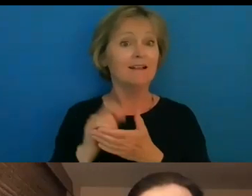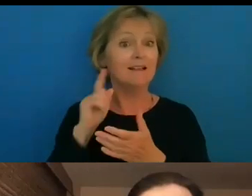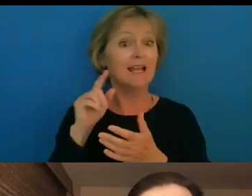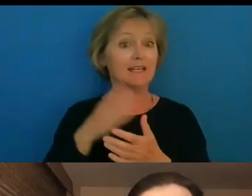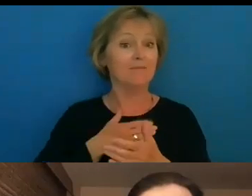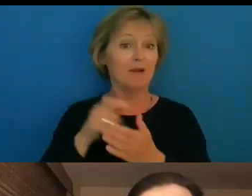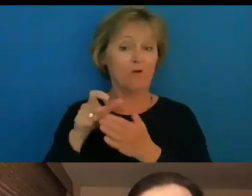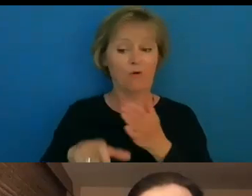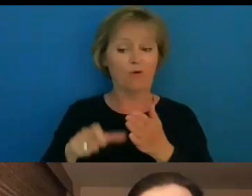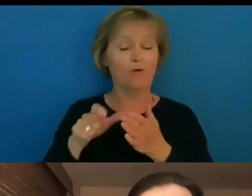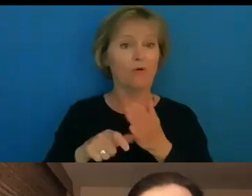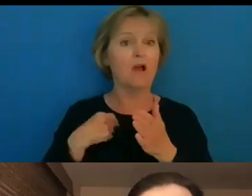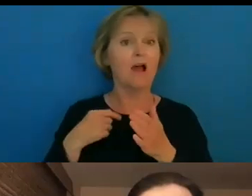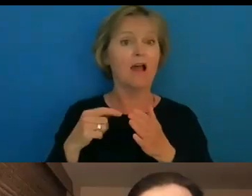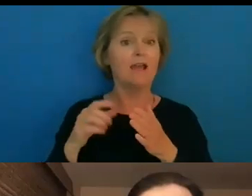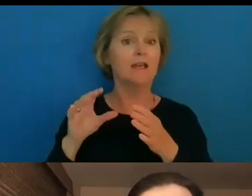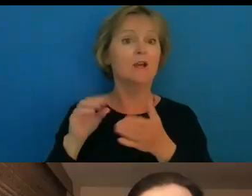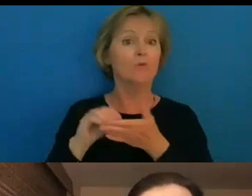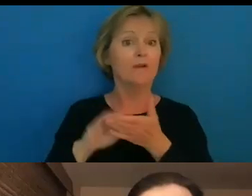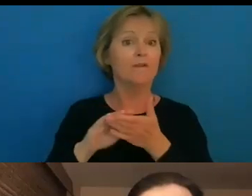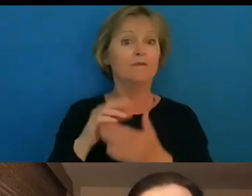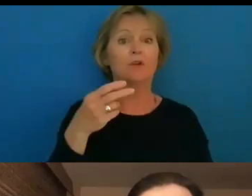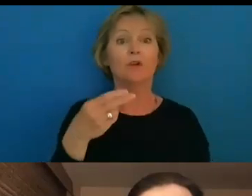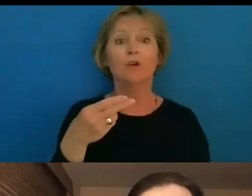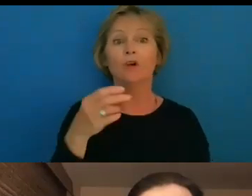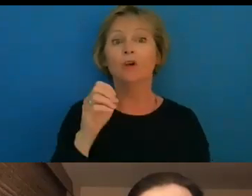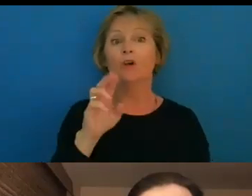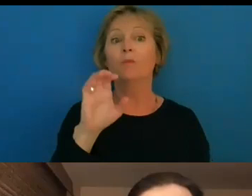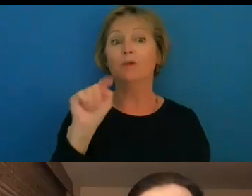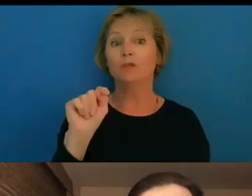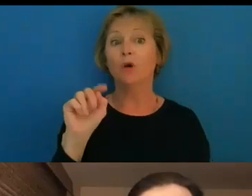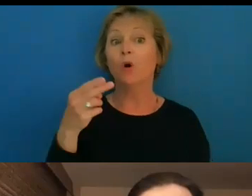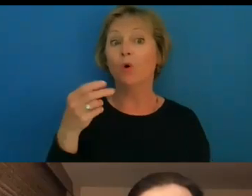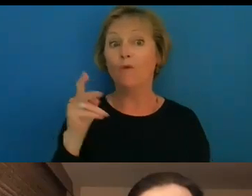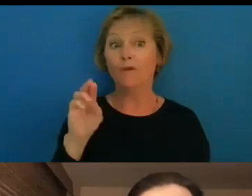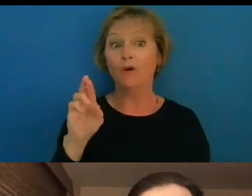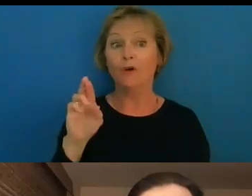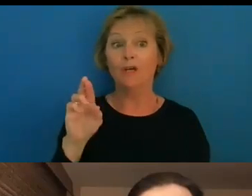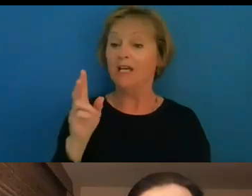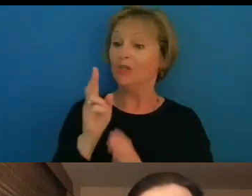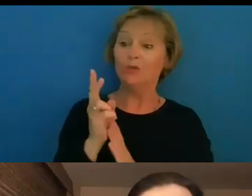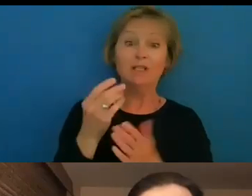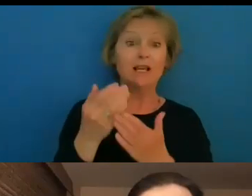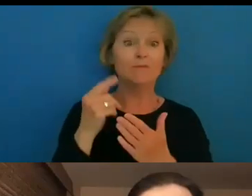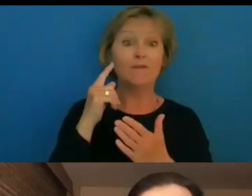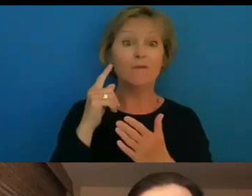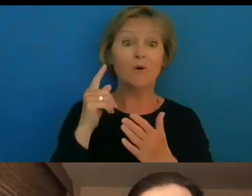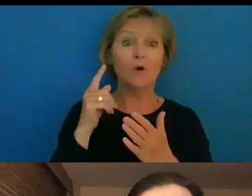article, I reference Herbert Hoover, who two seconds before The Great Depression, is talking